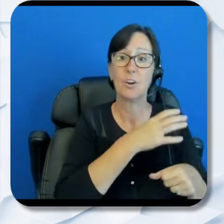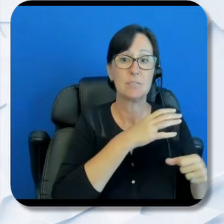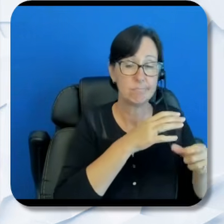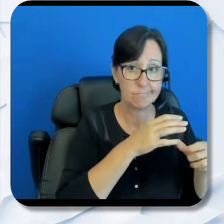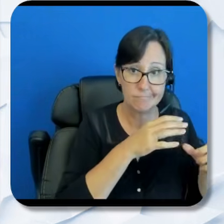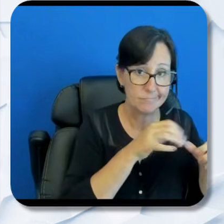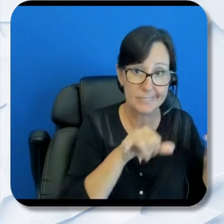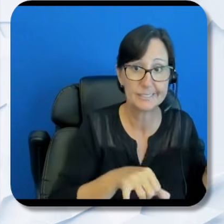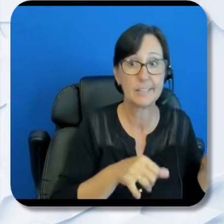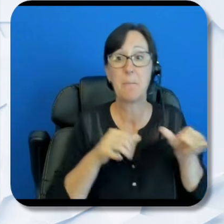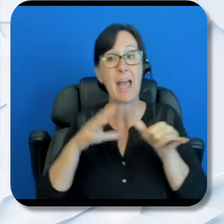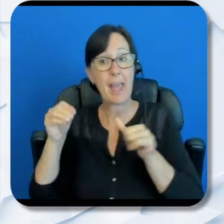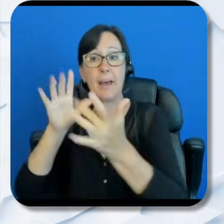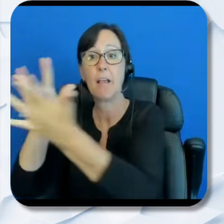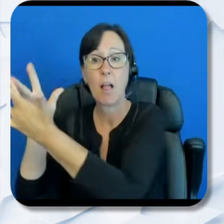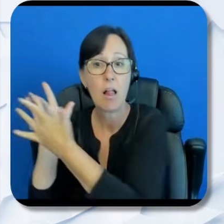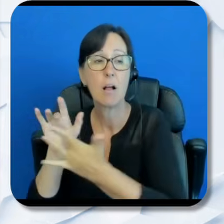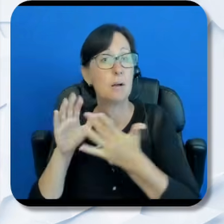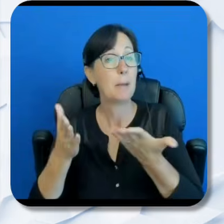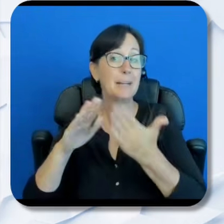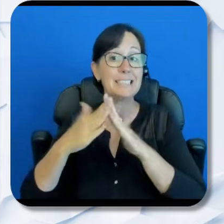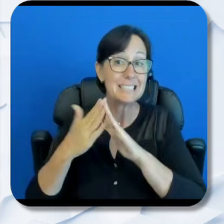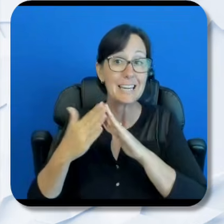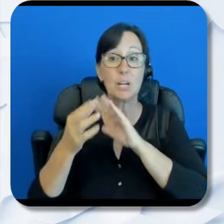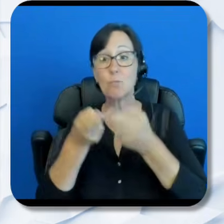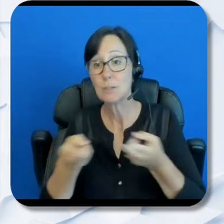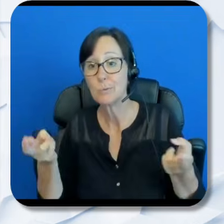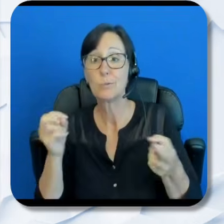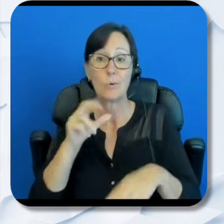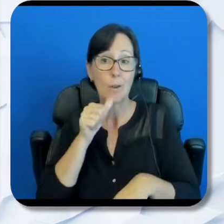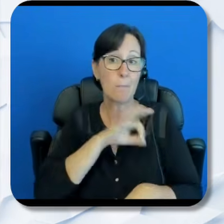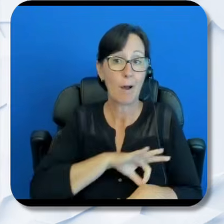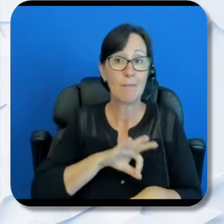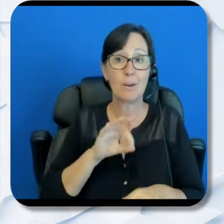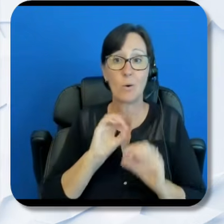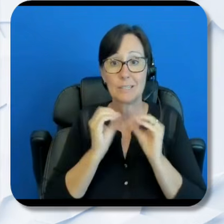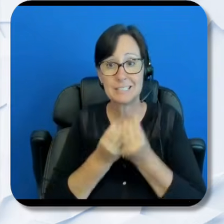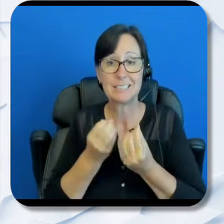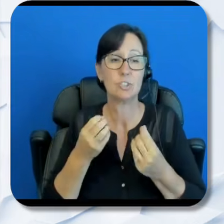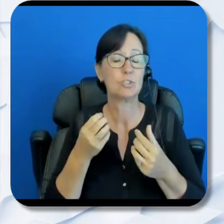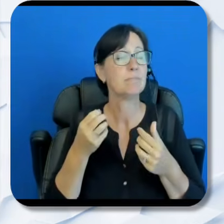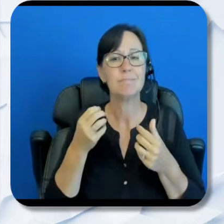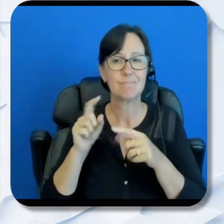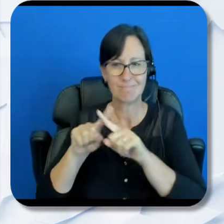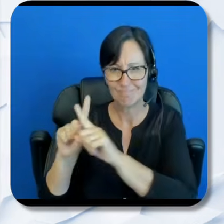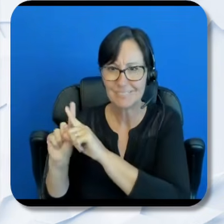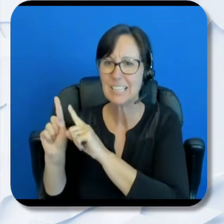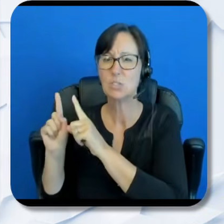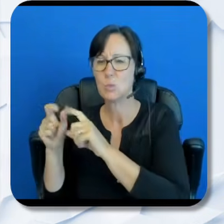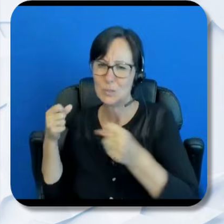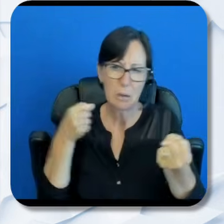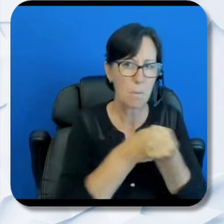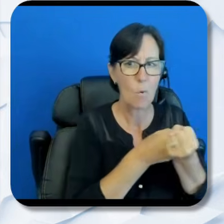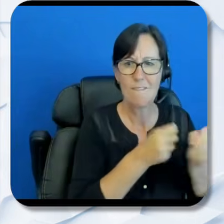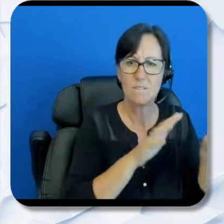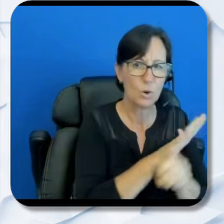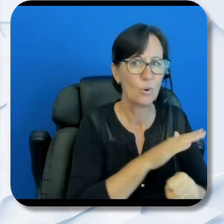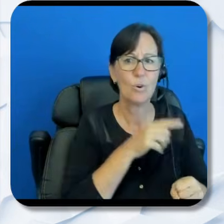whether that be city resources or other nonprofit organizations. So I want you to dive in today